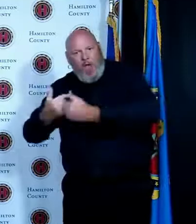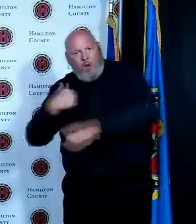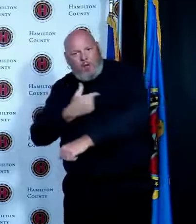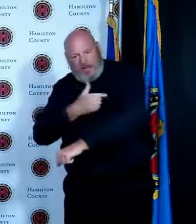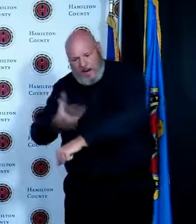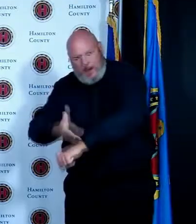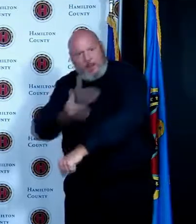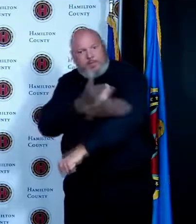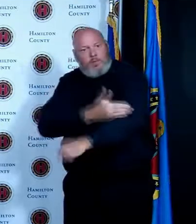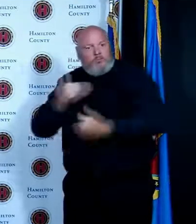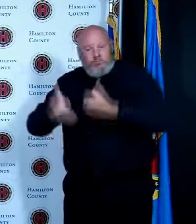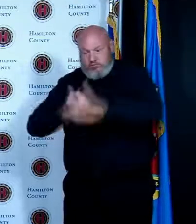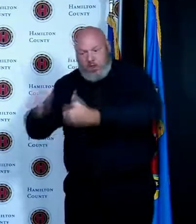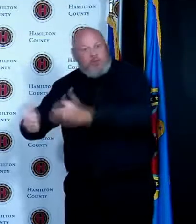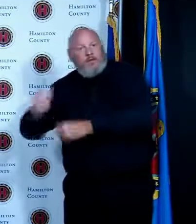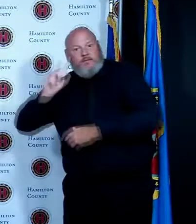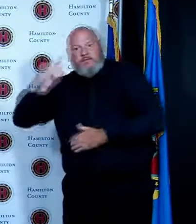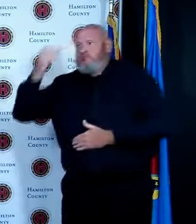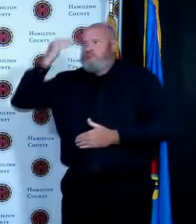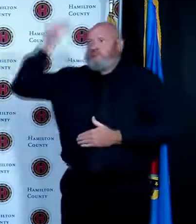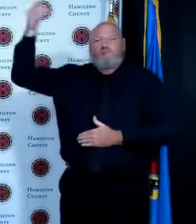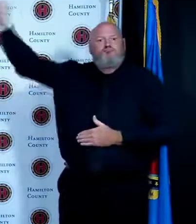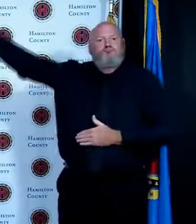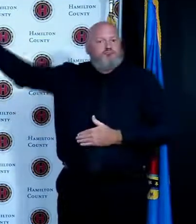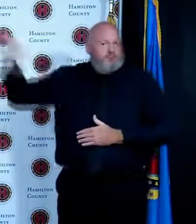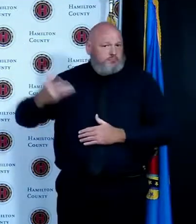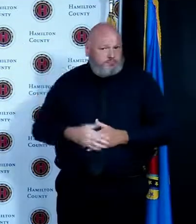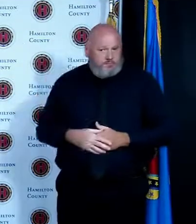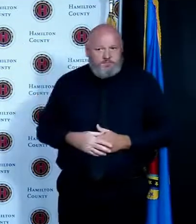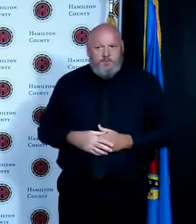uh and so we want to make sure that we're hitting the mark with the funding